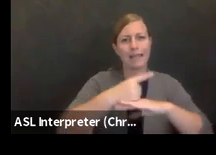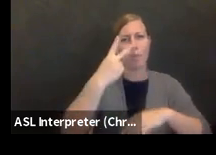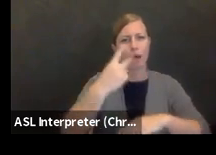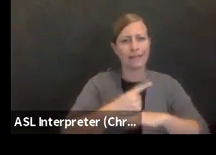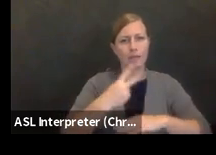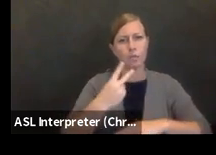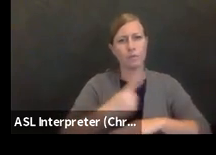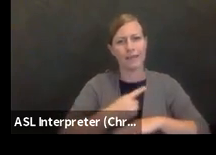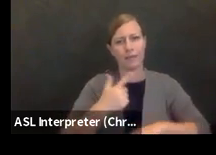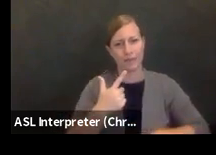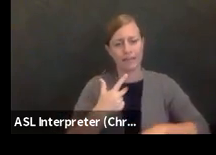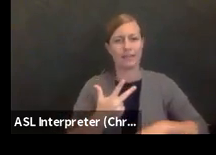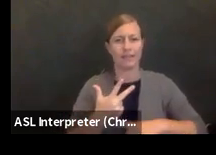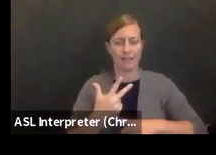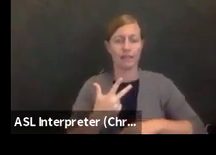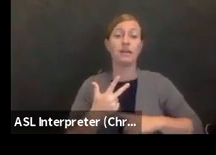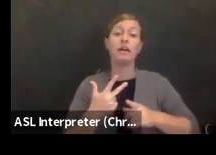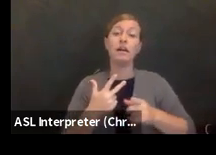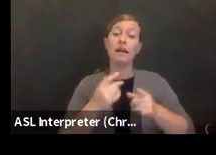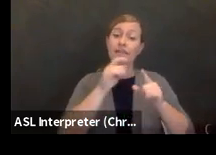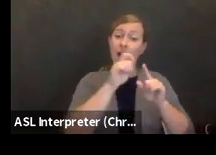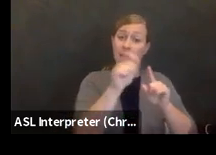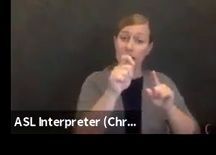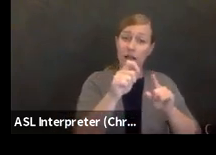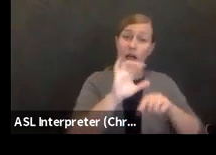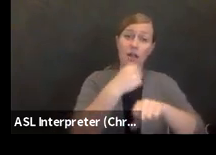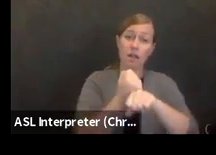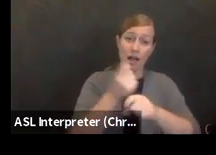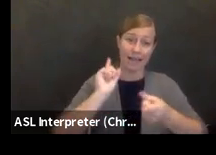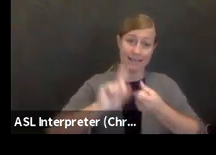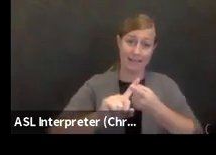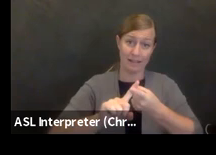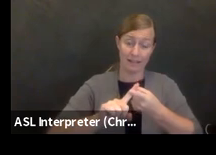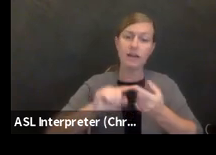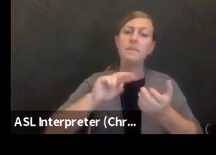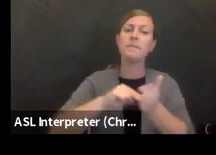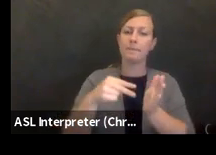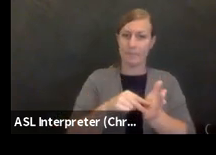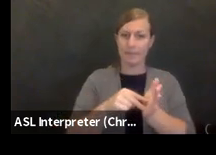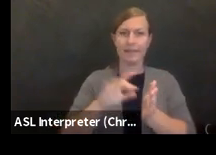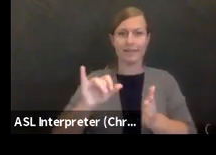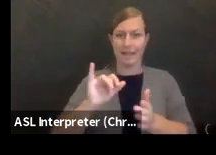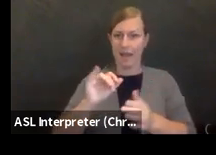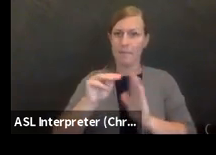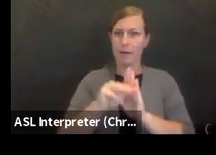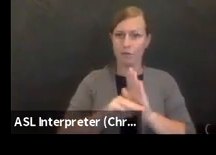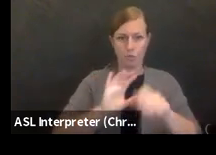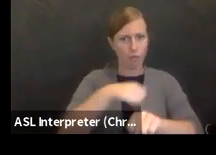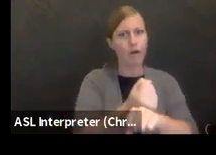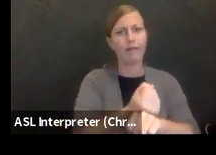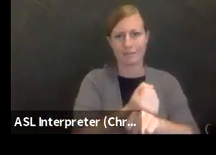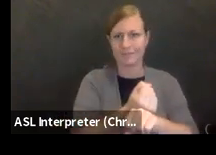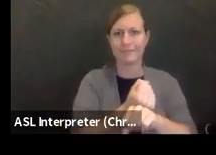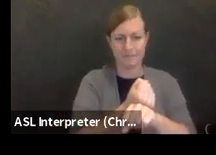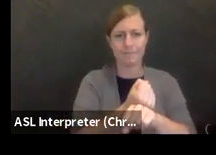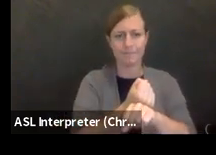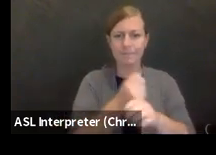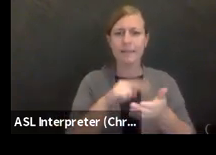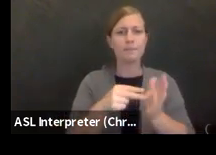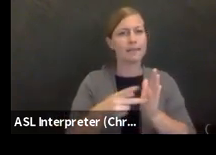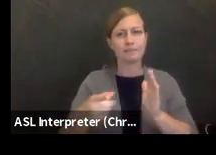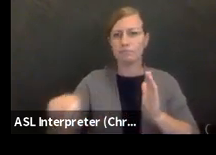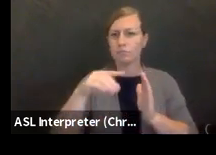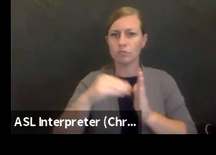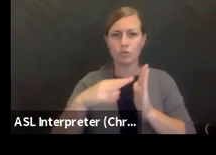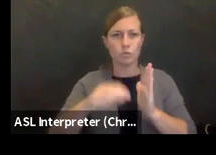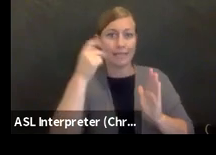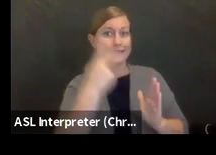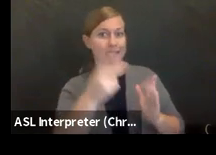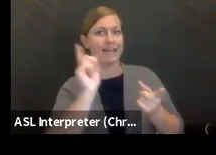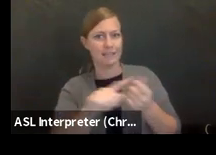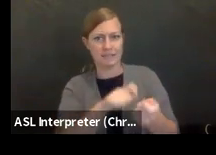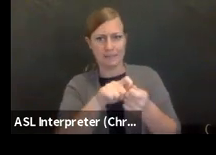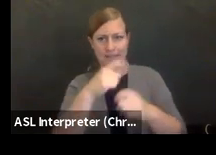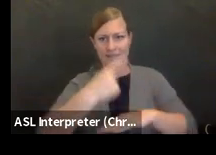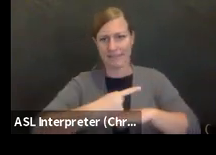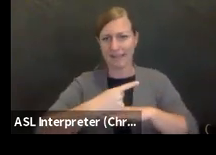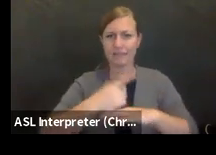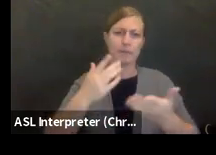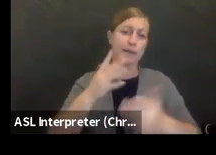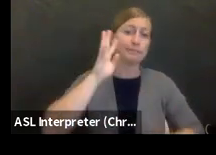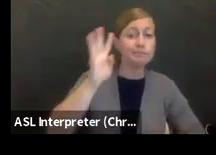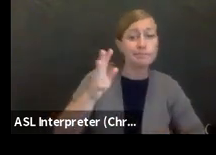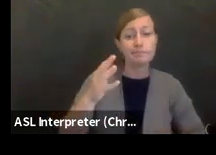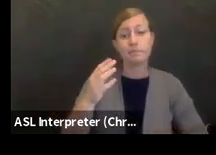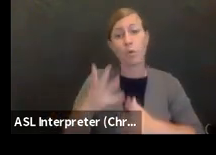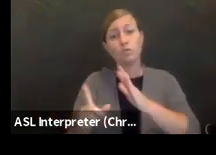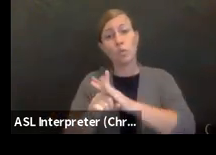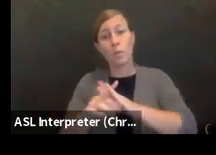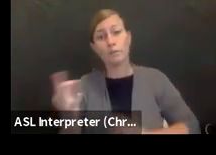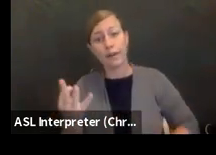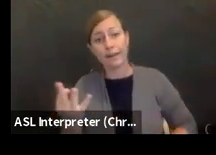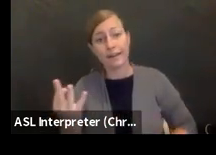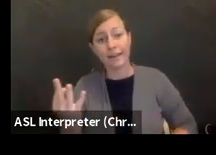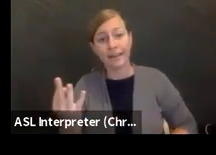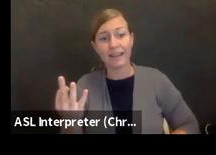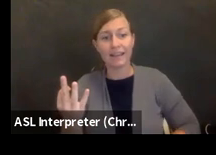ESD 112-- Kristina Wambold: If I select this lock and tell button, I can lock this module to show up not show up until a certain time. So I can say I want it to show up on Friday and I want it to be ready by